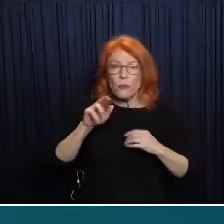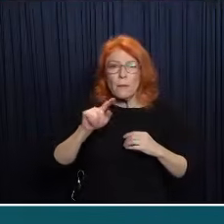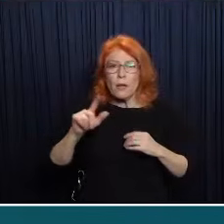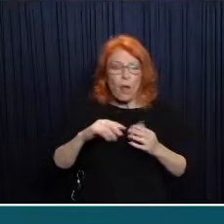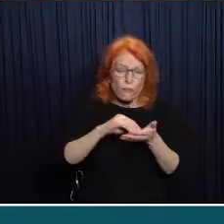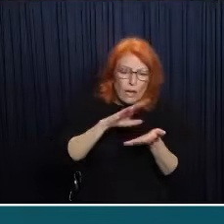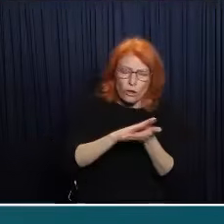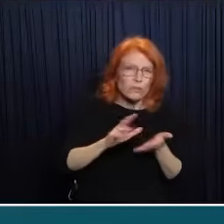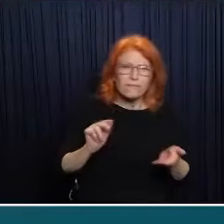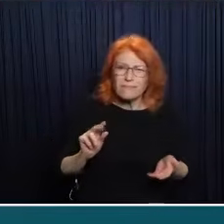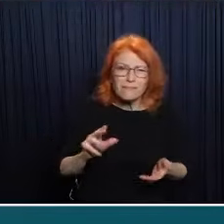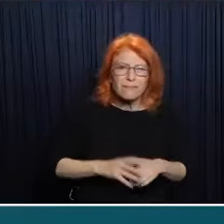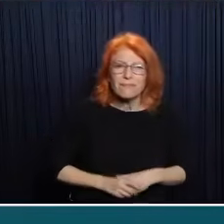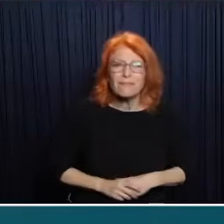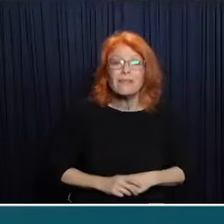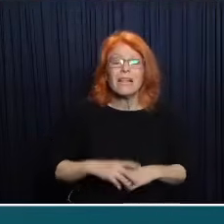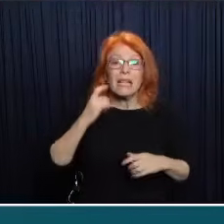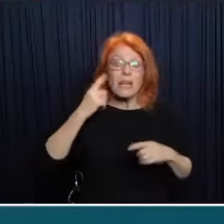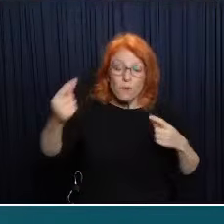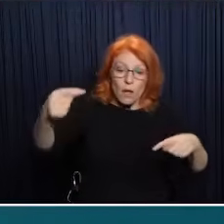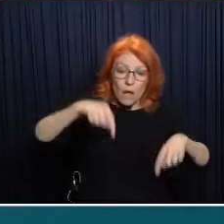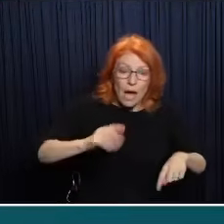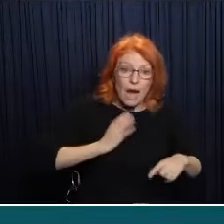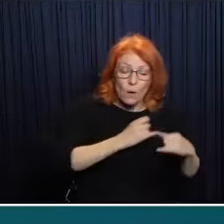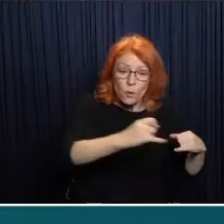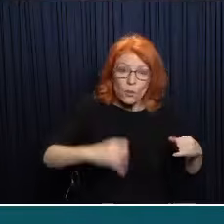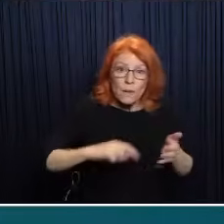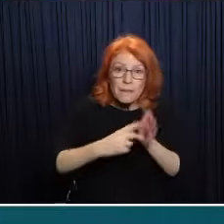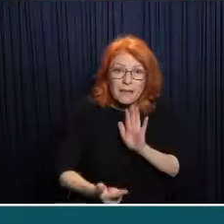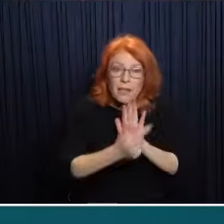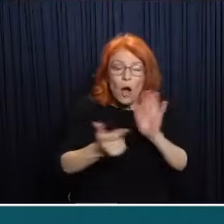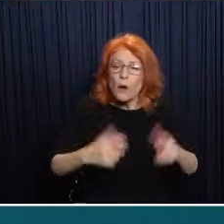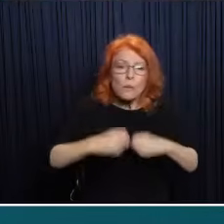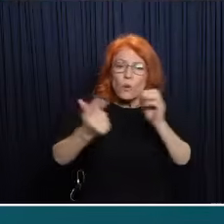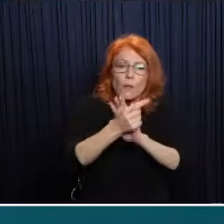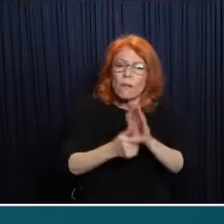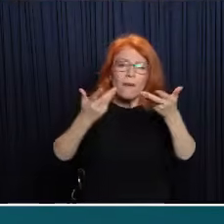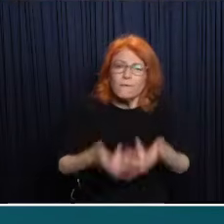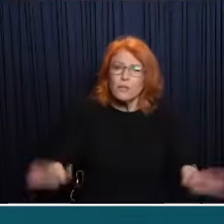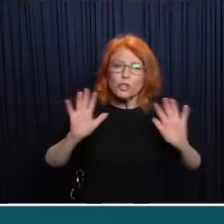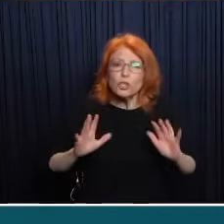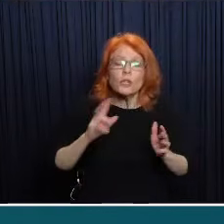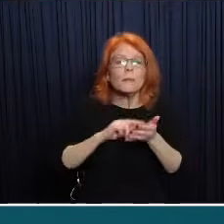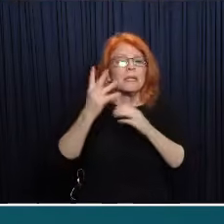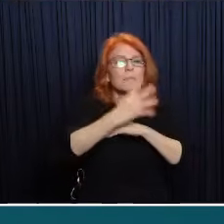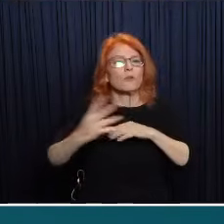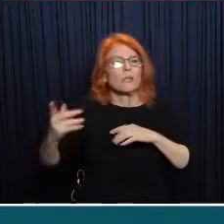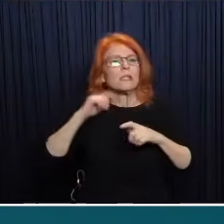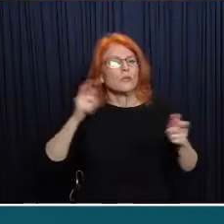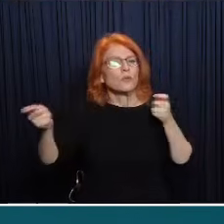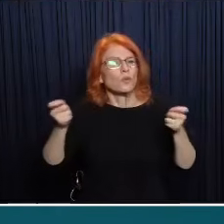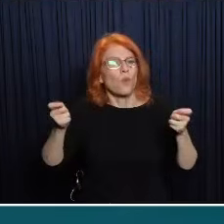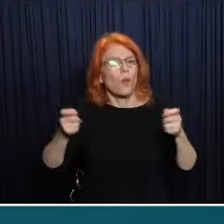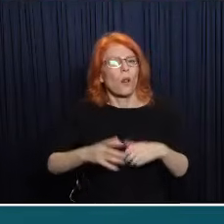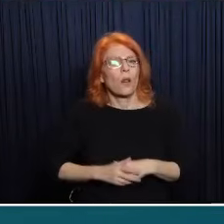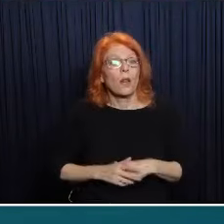WE CANNOT TAKE 20 MILLION ILLEGAL CRIMINAL ALIENS INTO THIS COUNTRY THAT HAVE ILLEGAL RECORDS.